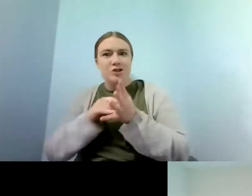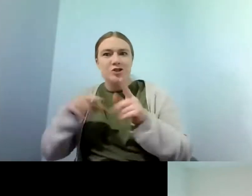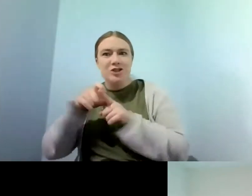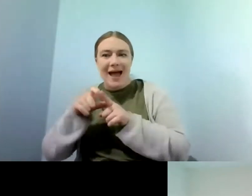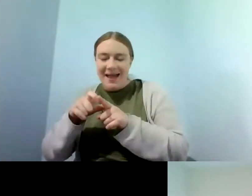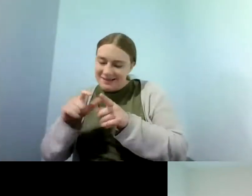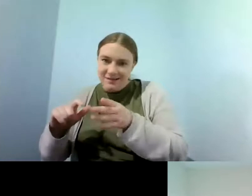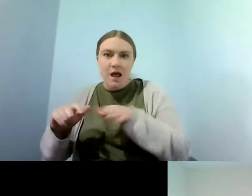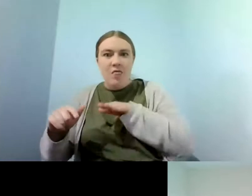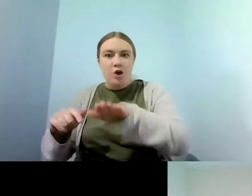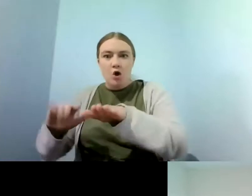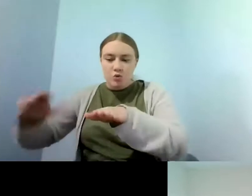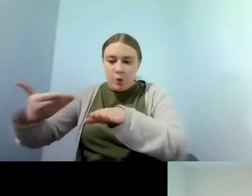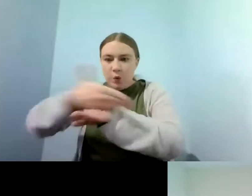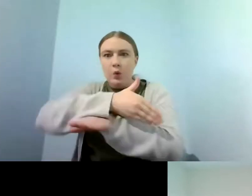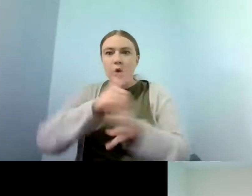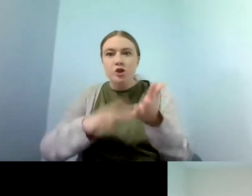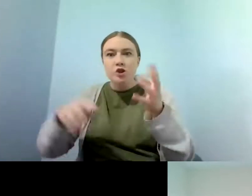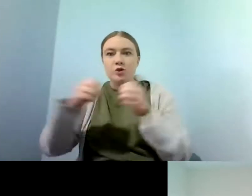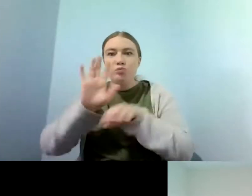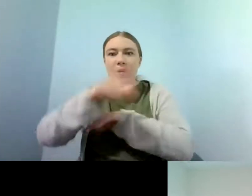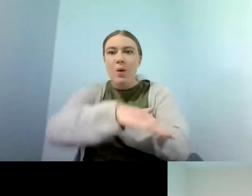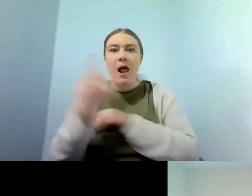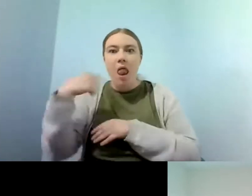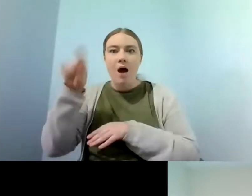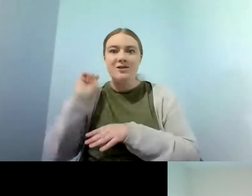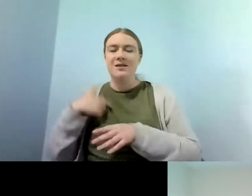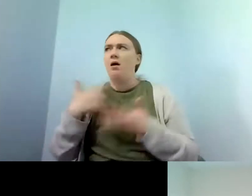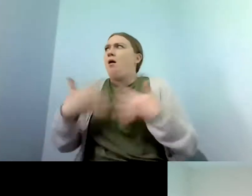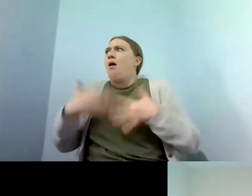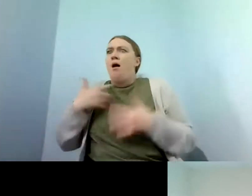and it really was quite magical just they're such strong swimmers aren't they determined to get over